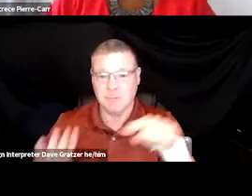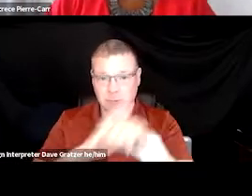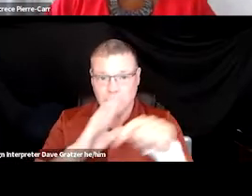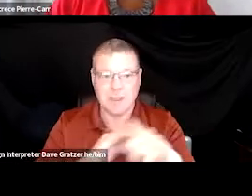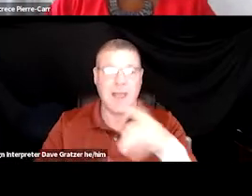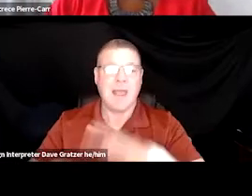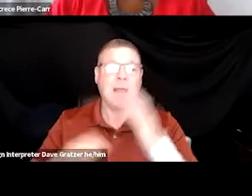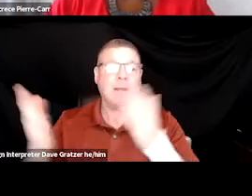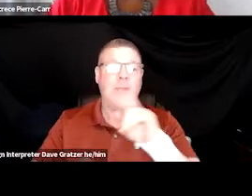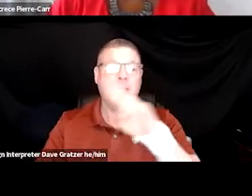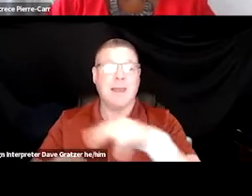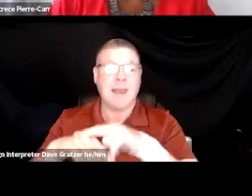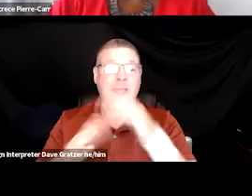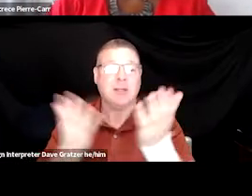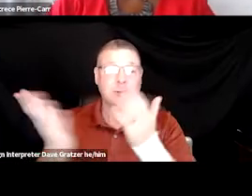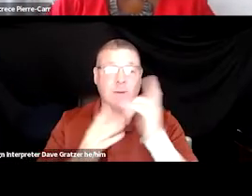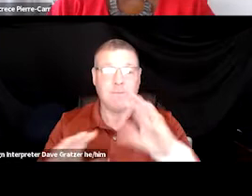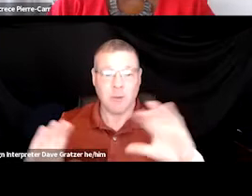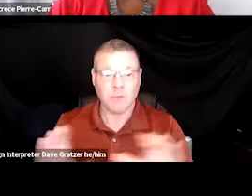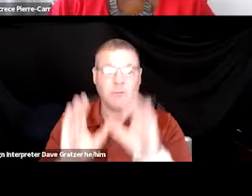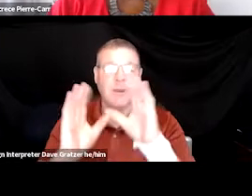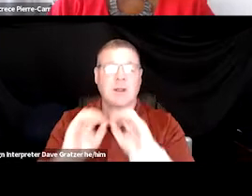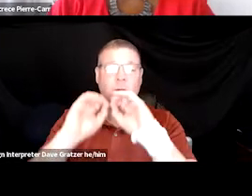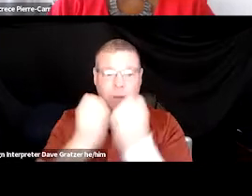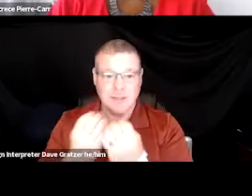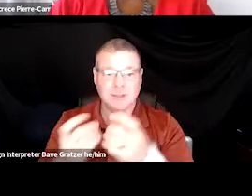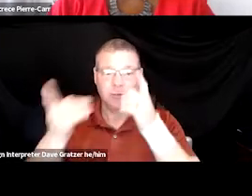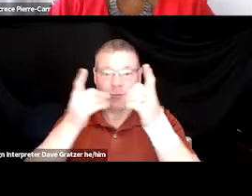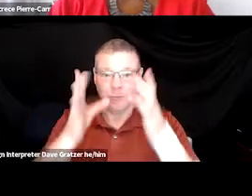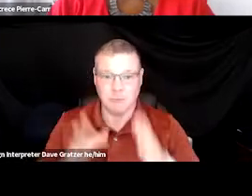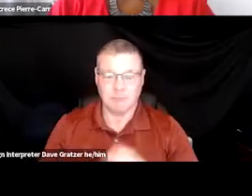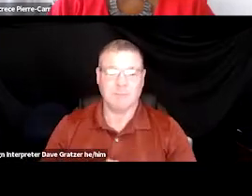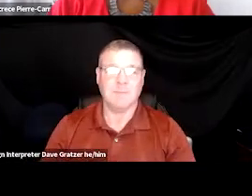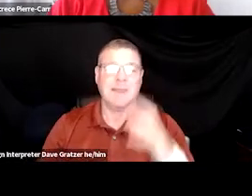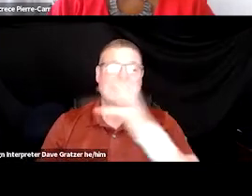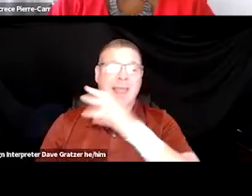the National Associations of Crisis Organization Directors, and is the co-chair of